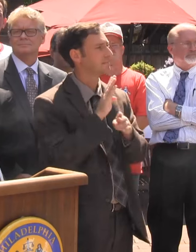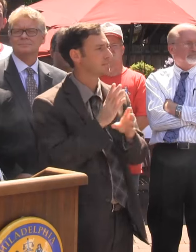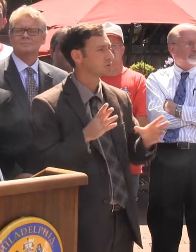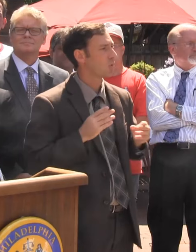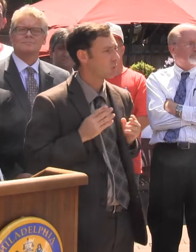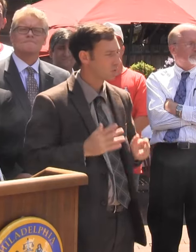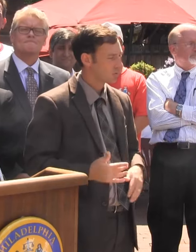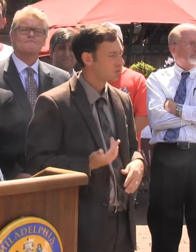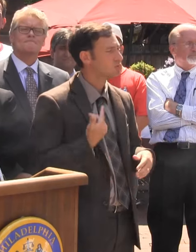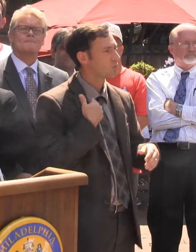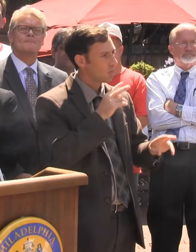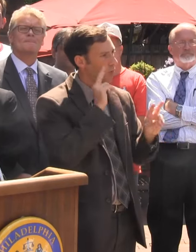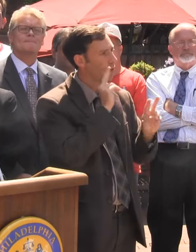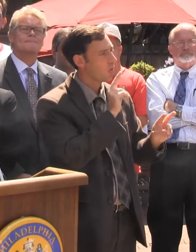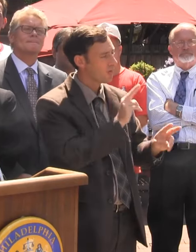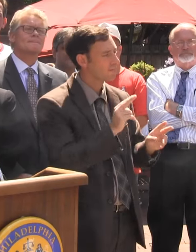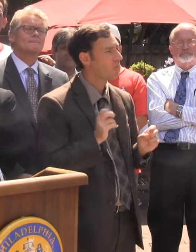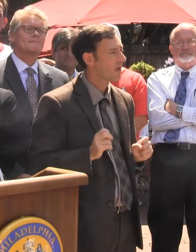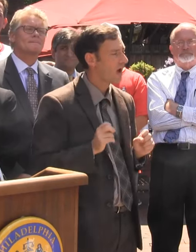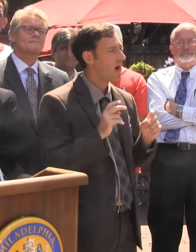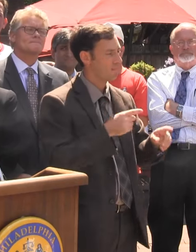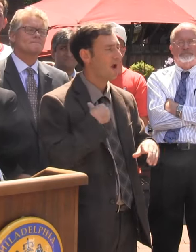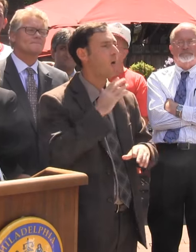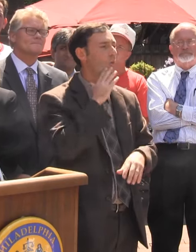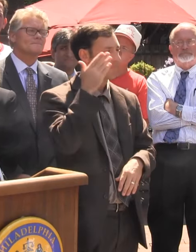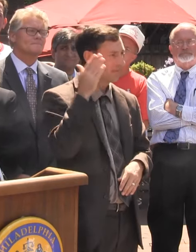So we're looking forward to this opportunity. And I will be there, and I hope you will be